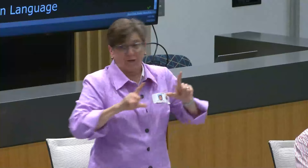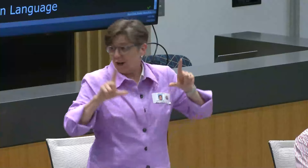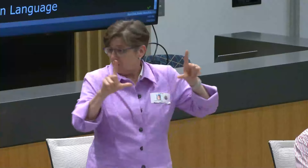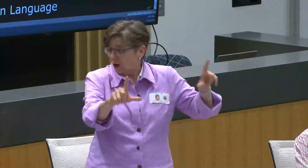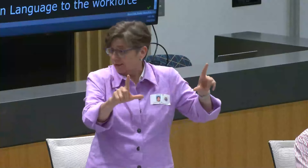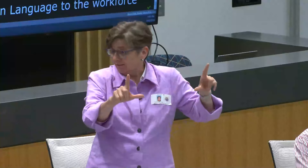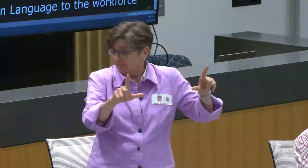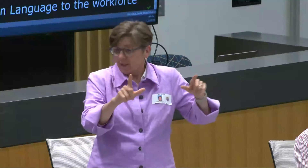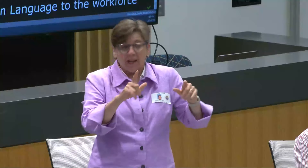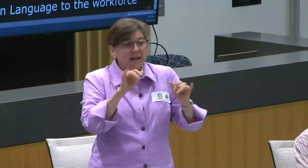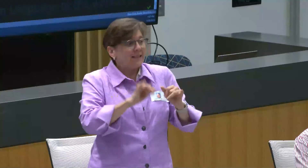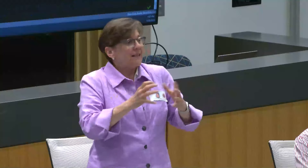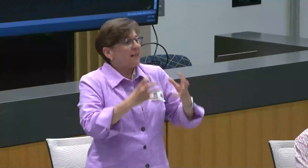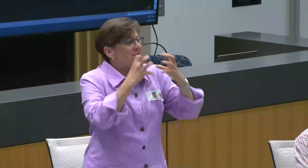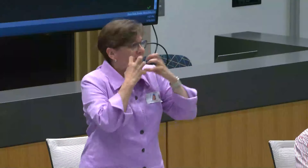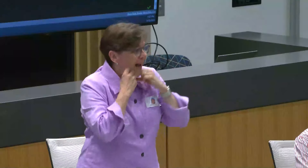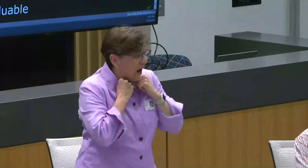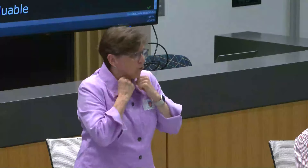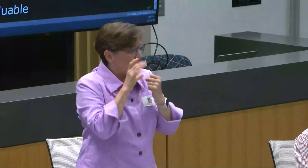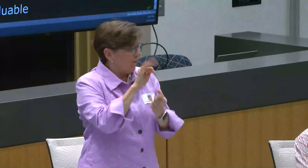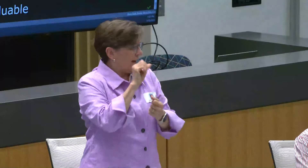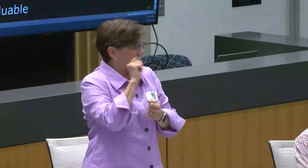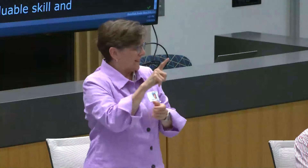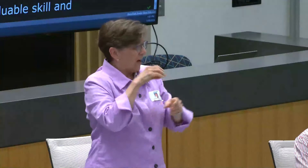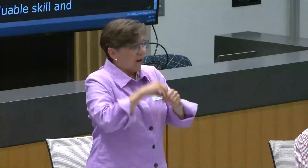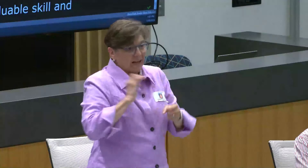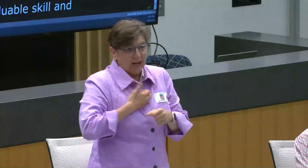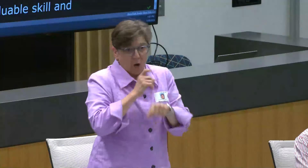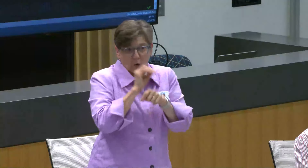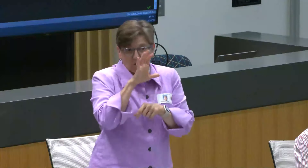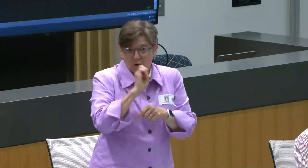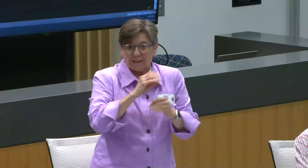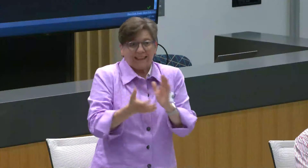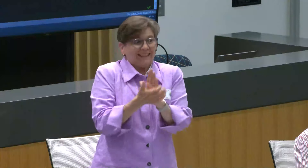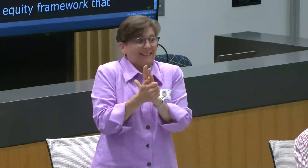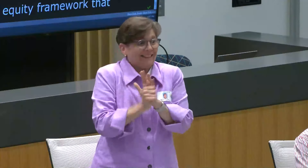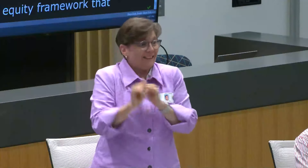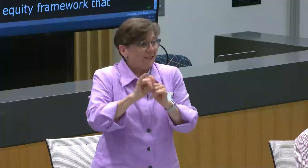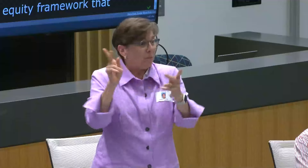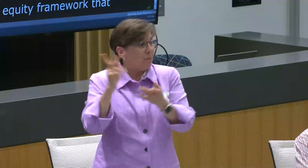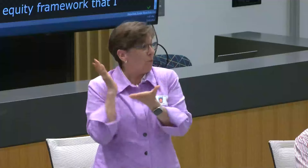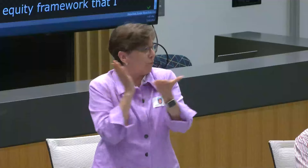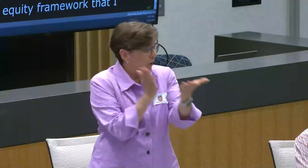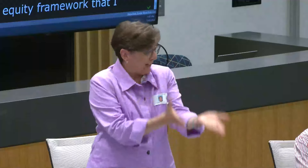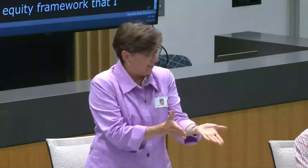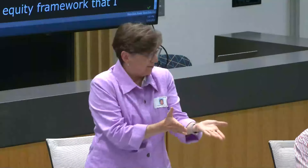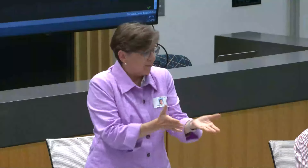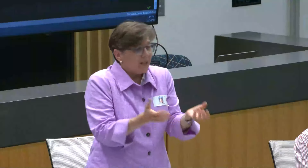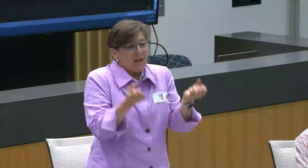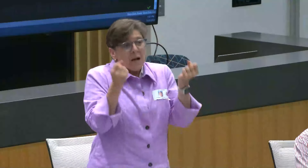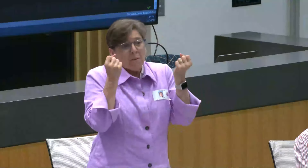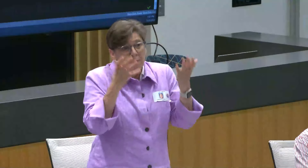STATES. WE OWE THESE OPPORTUNITIES TO INDIVIDUALS WHO CAN BRING SKILLS AND TALENT USING AMERICAN SIGN LANGUAGE TO